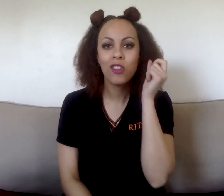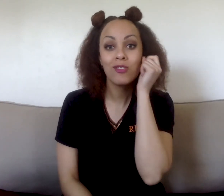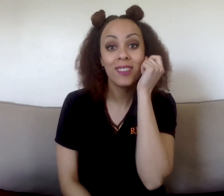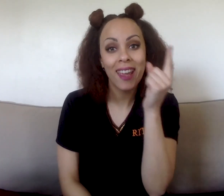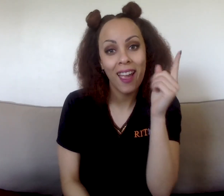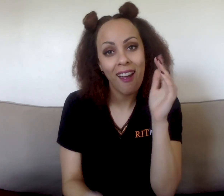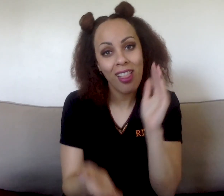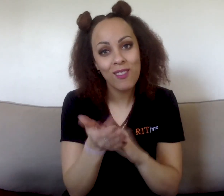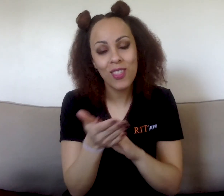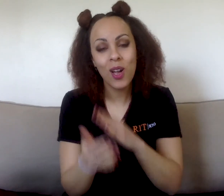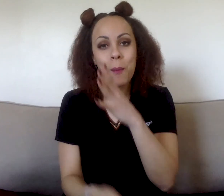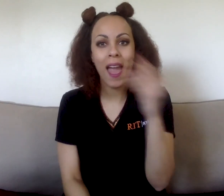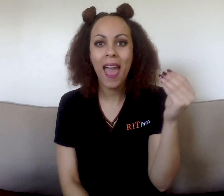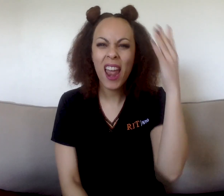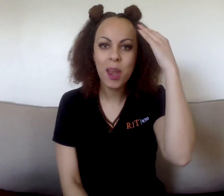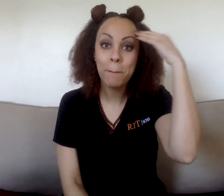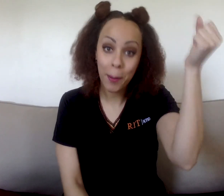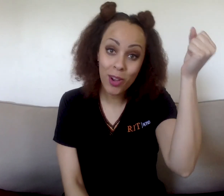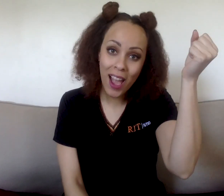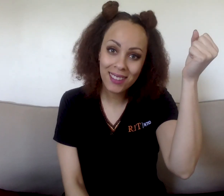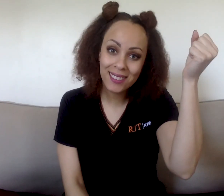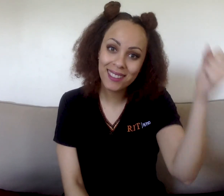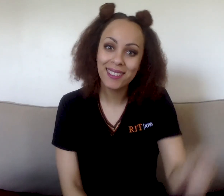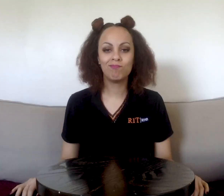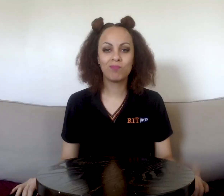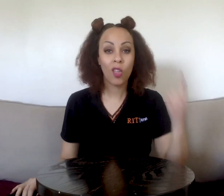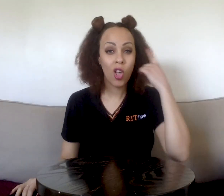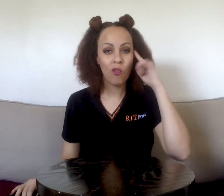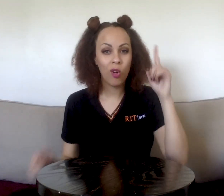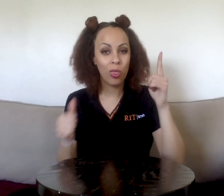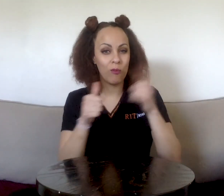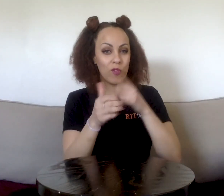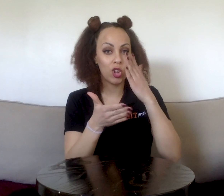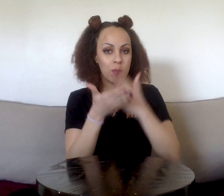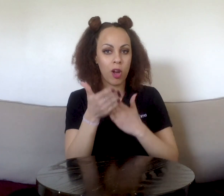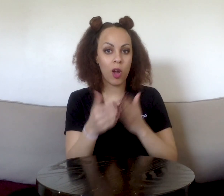you will understand the rhythm and will have memorized it.